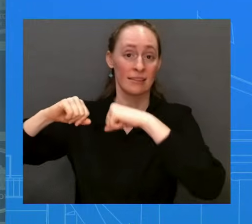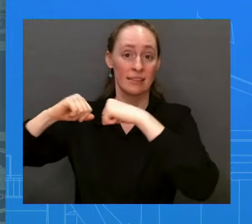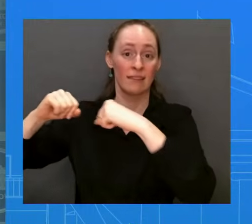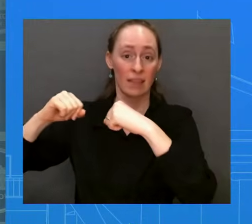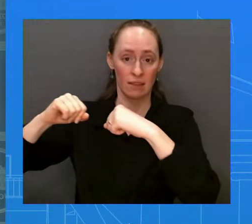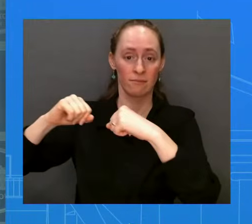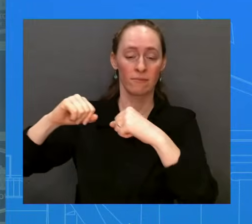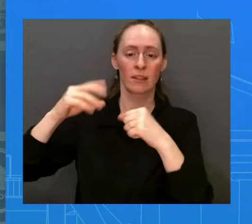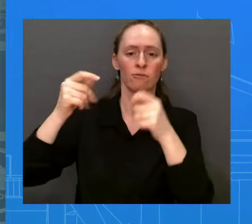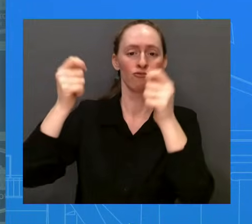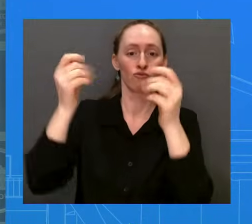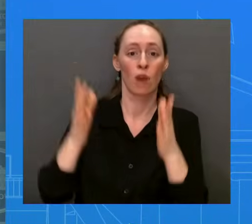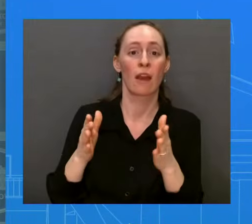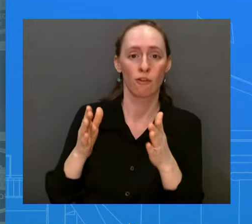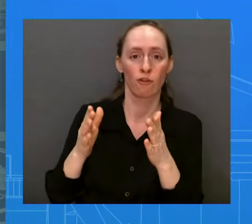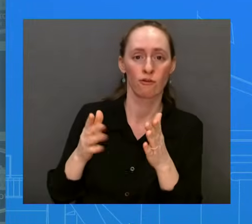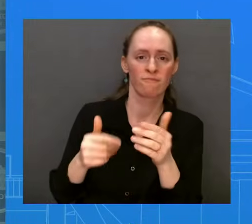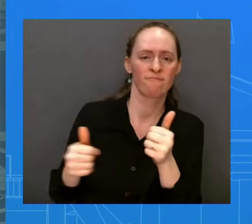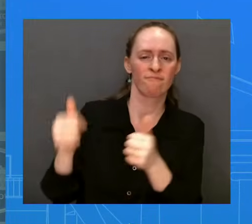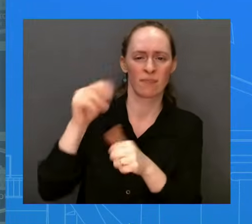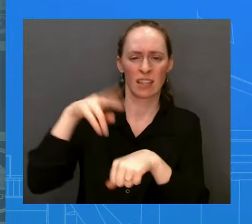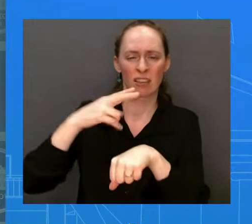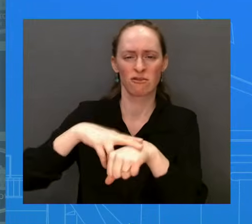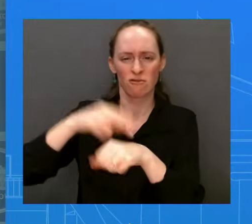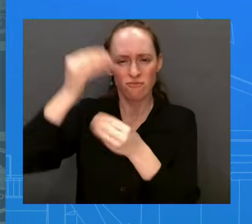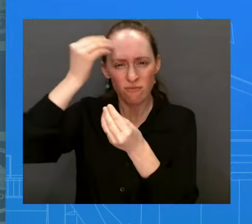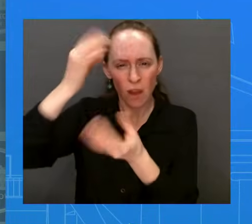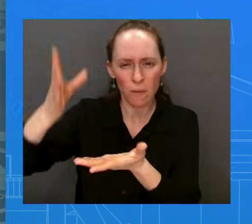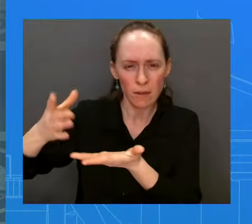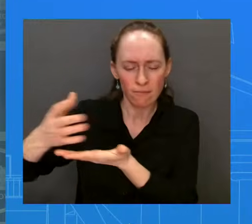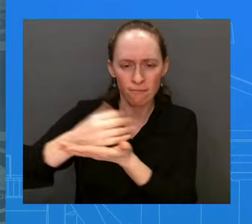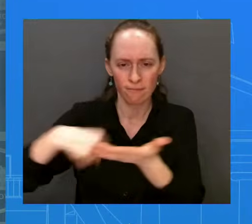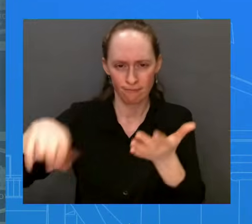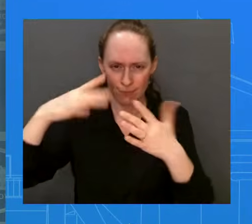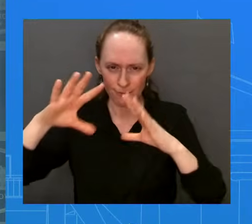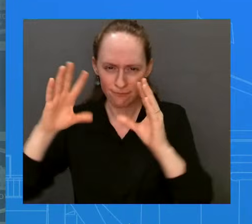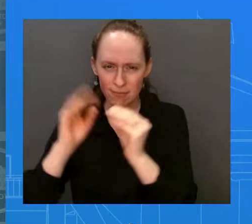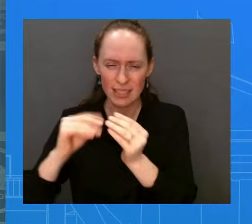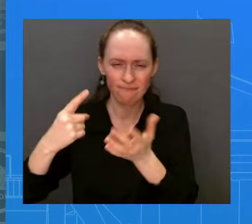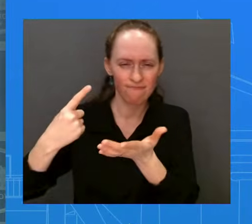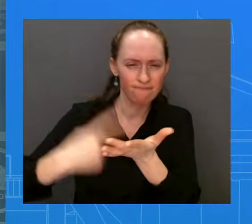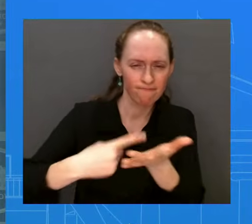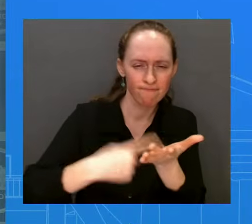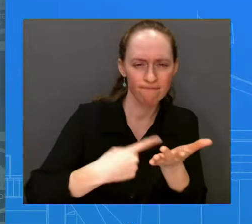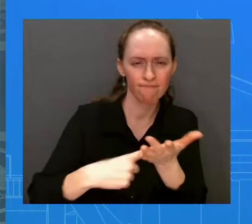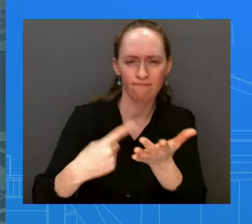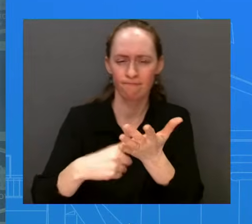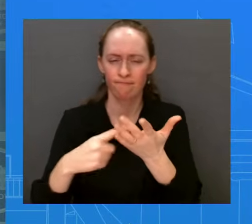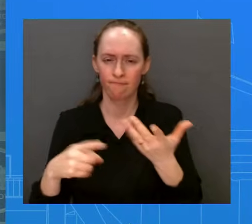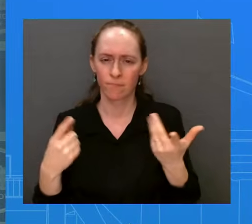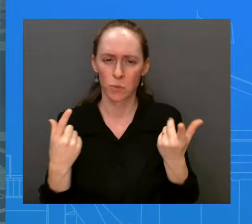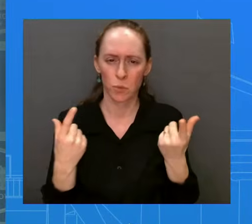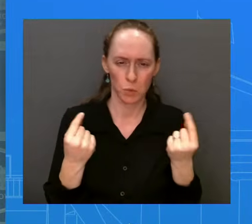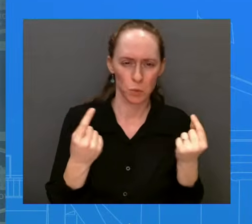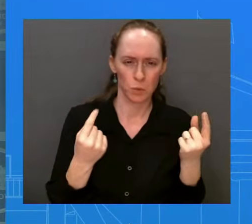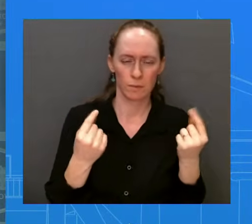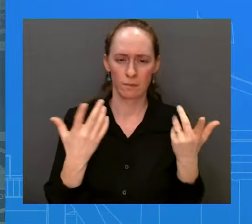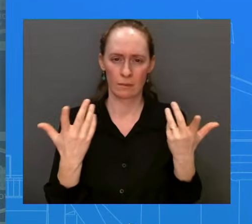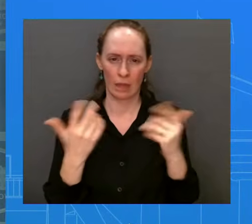and to try to gain their perspectives as well. Again, this is an issue that affects everybody around the world. Third, we will continue to brief members